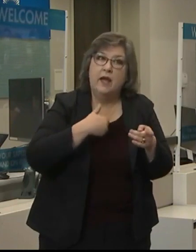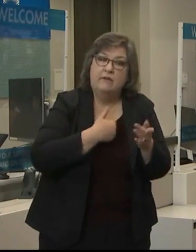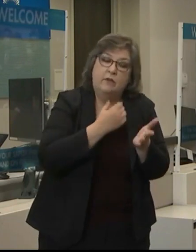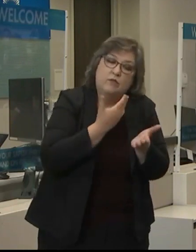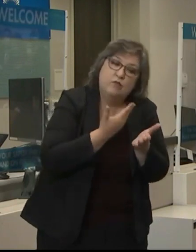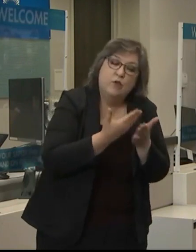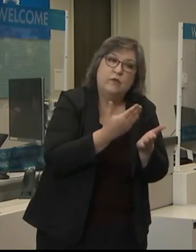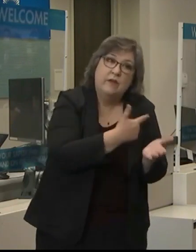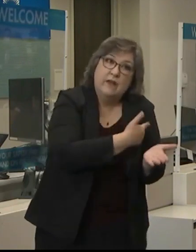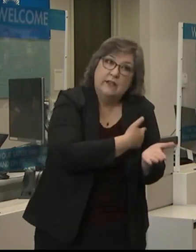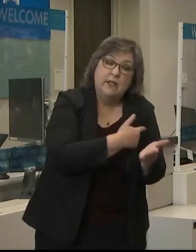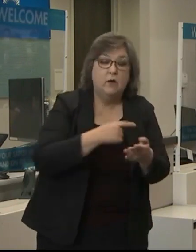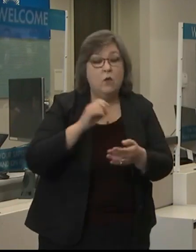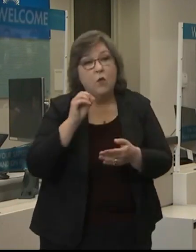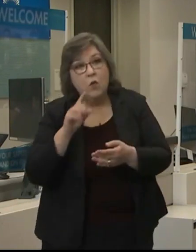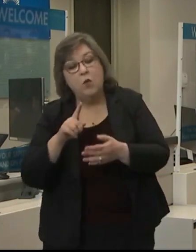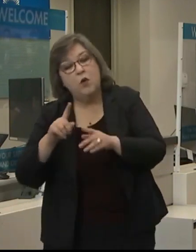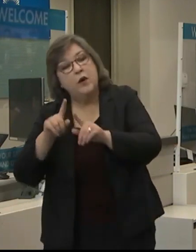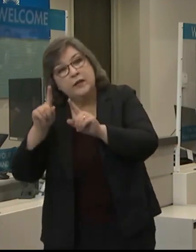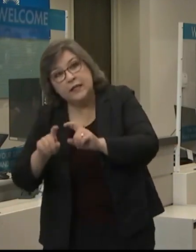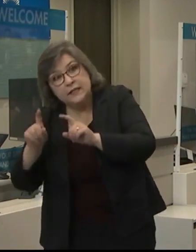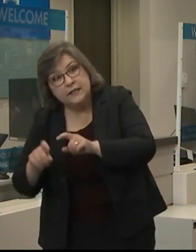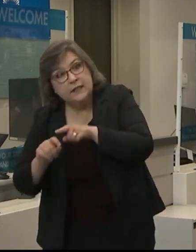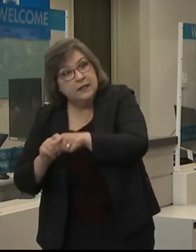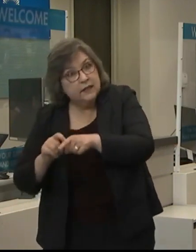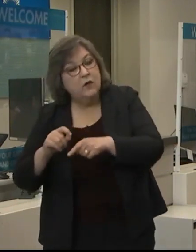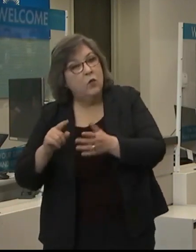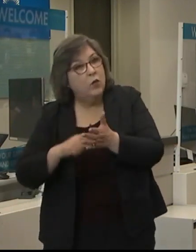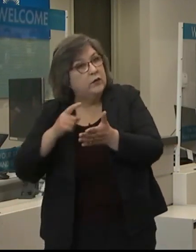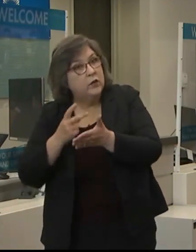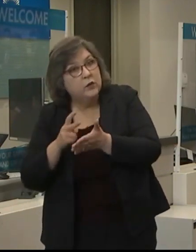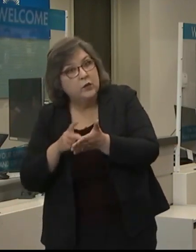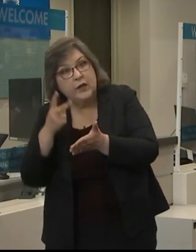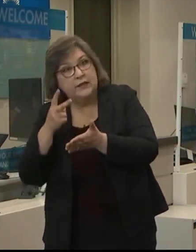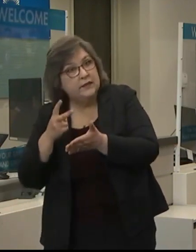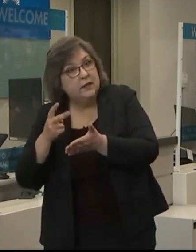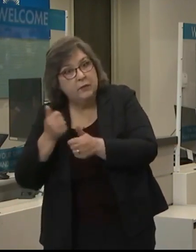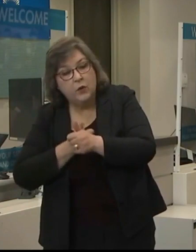With also commensurate p. p. p. or rather p. p. e. obligations as it